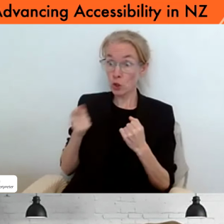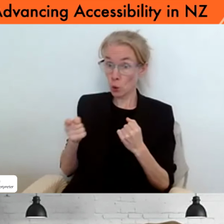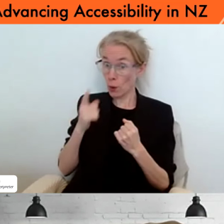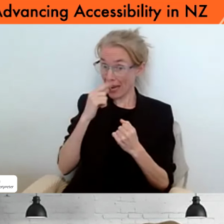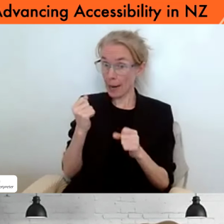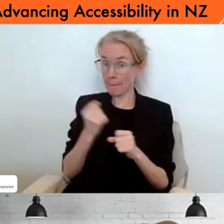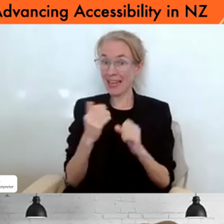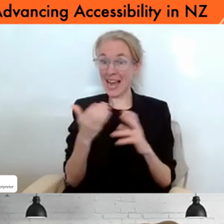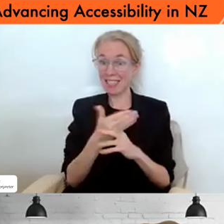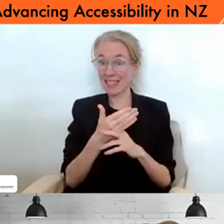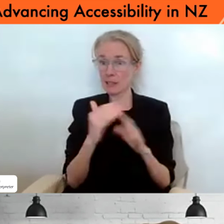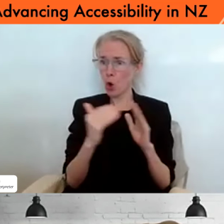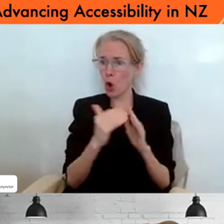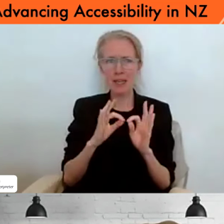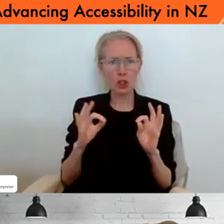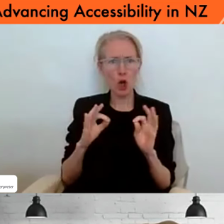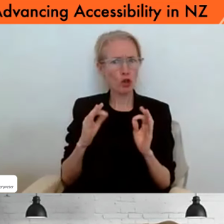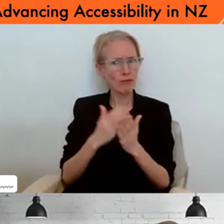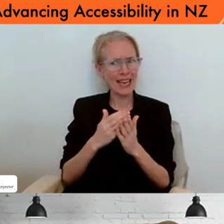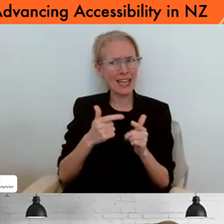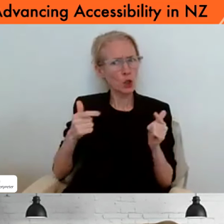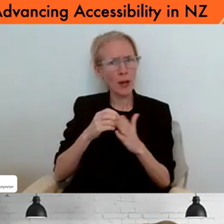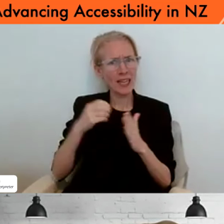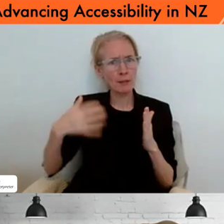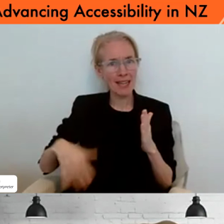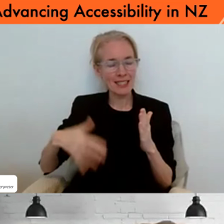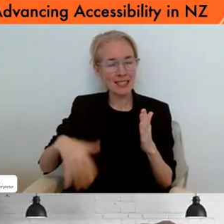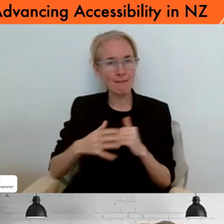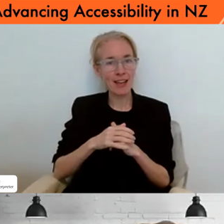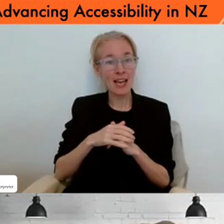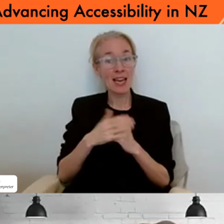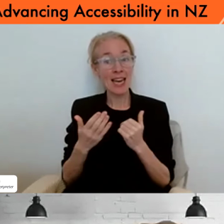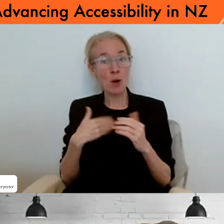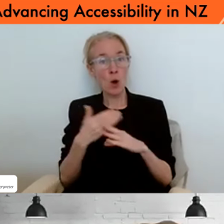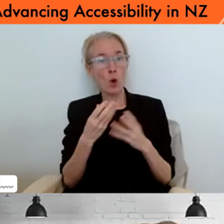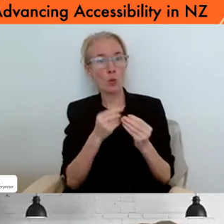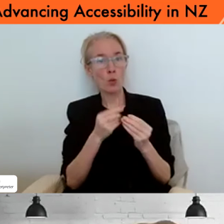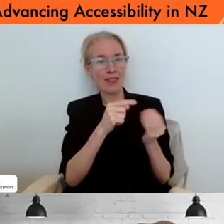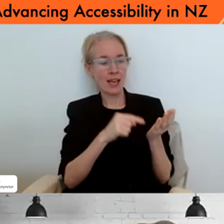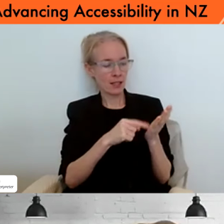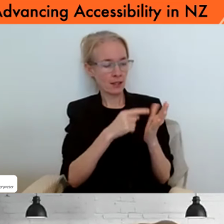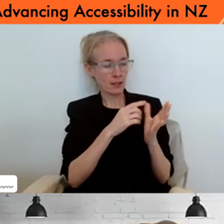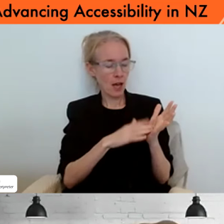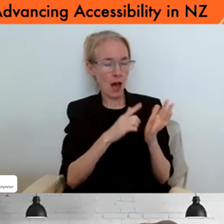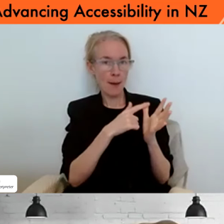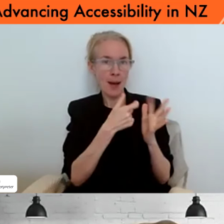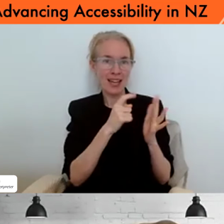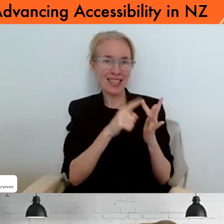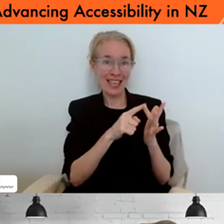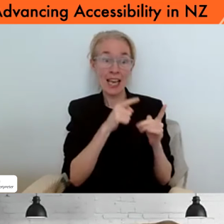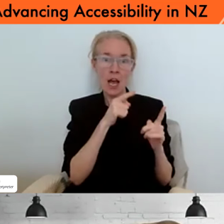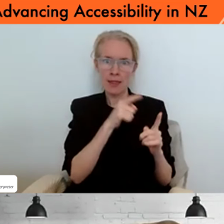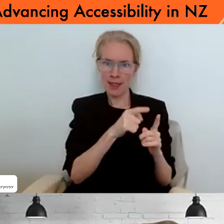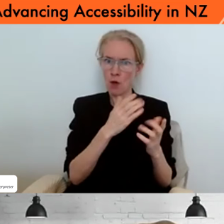with with Tāmaki Regeneration, who is taking a far bolder approach in terms of addressing accessibility within their communities, they're